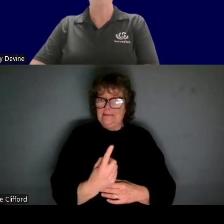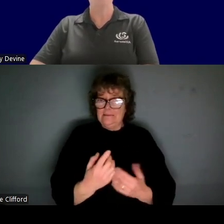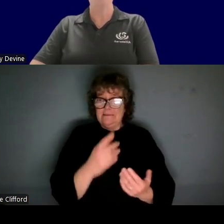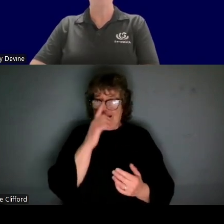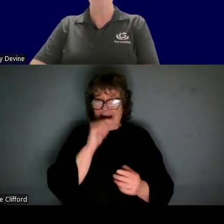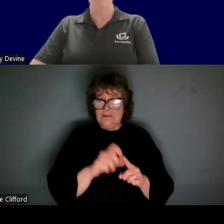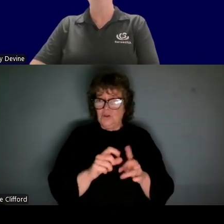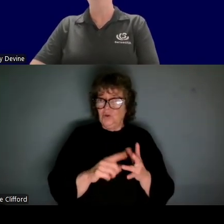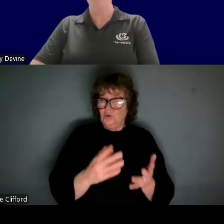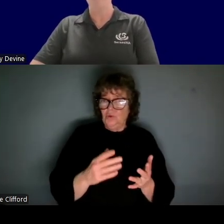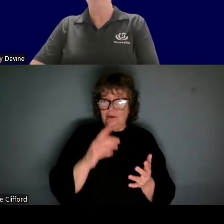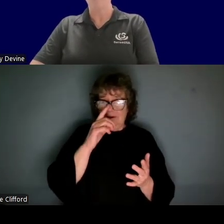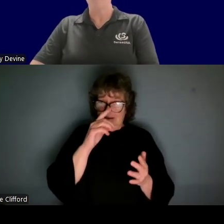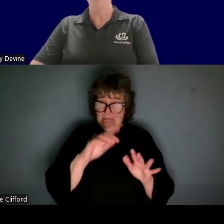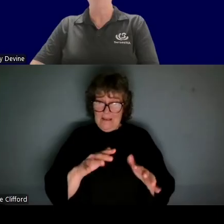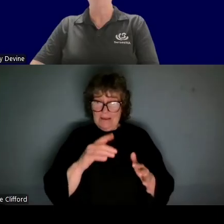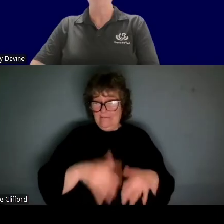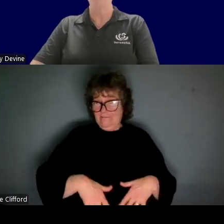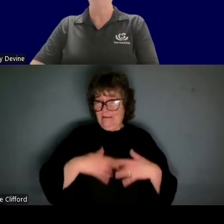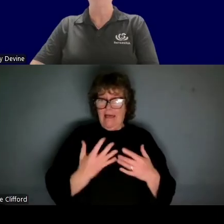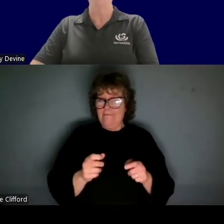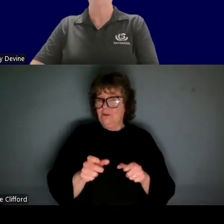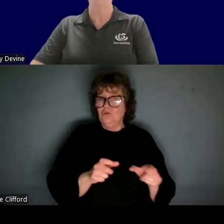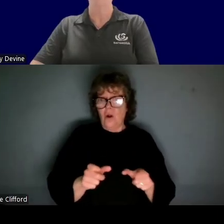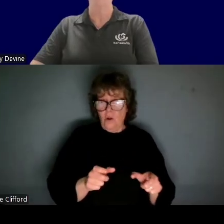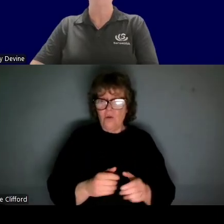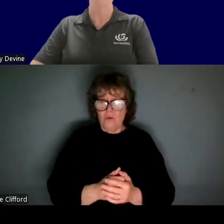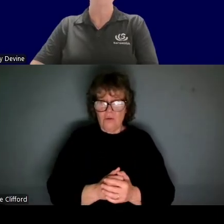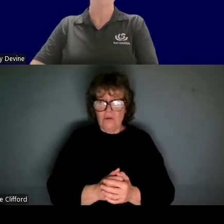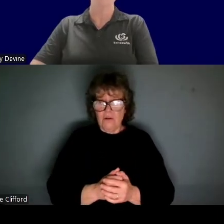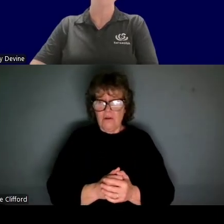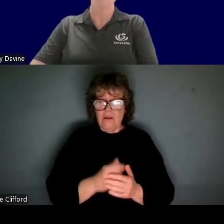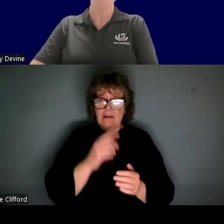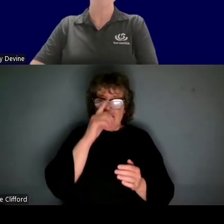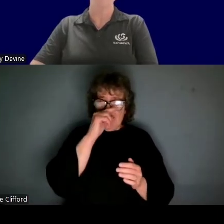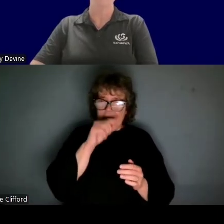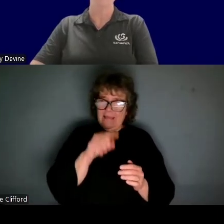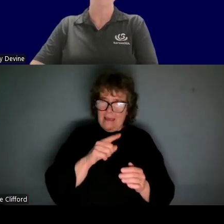of control for an individual. It can also be the case that this behaviour is developed by clients